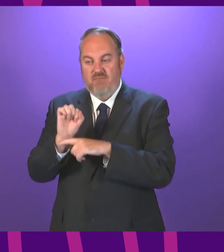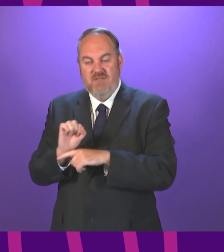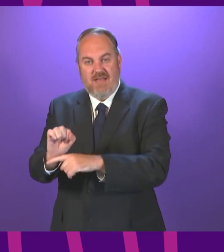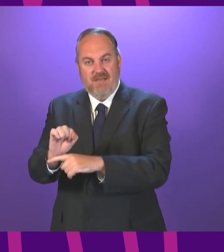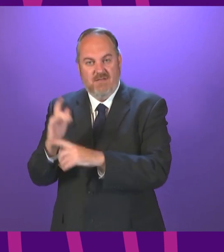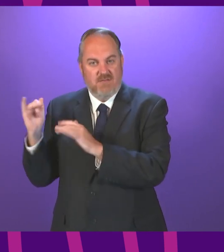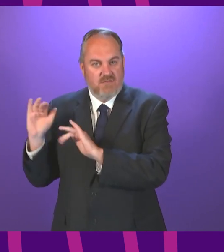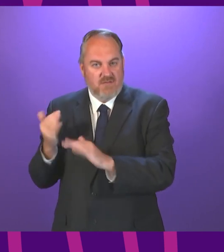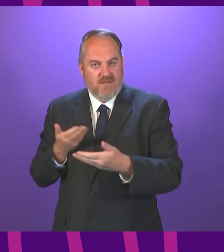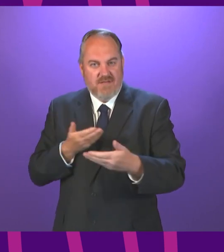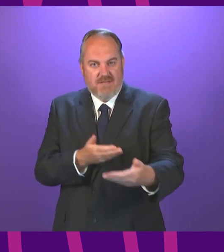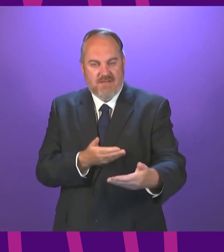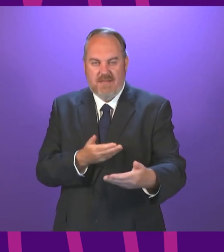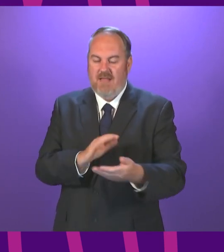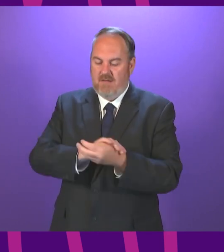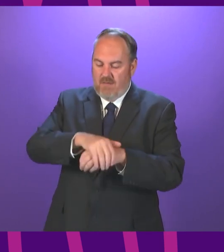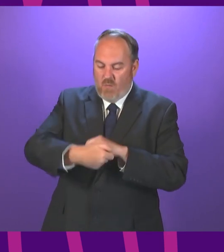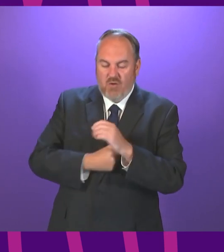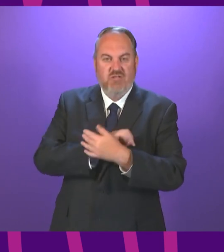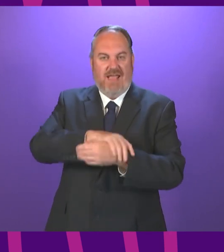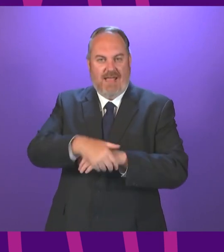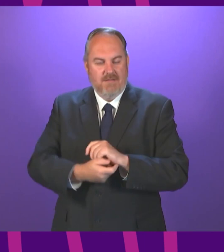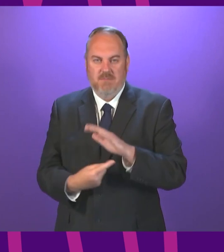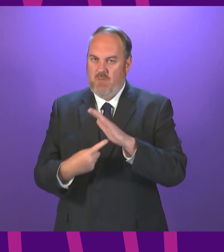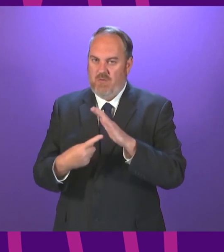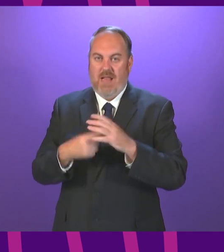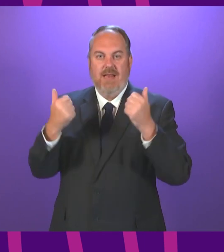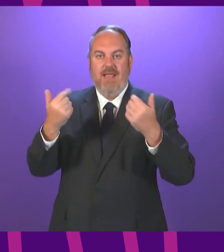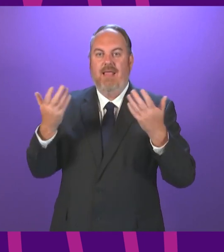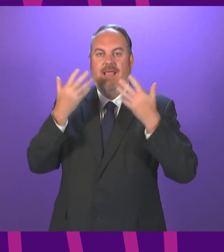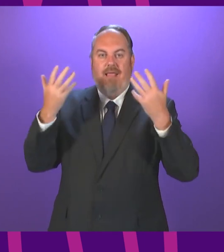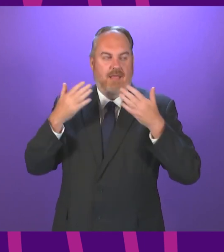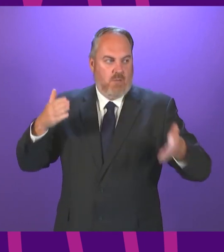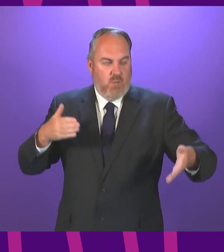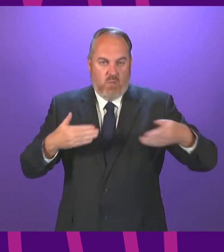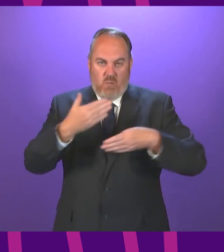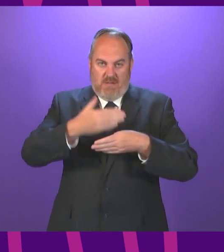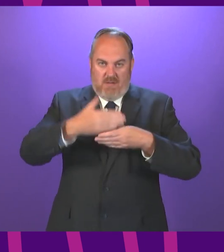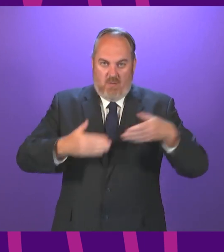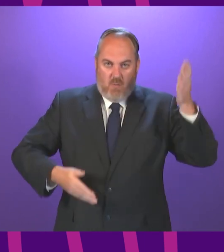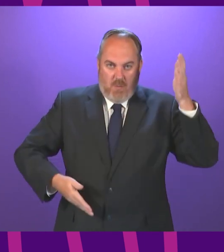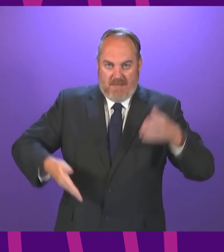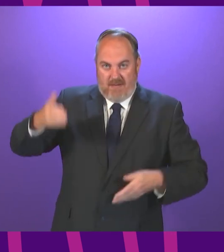good hygiene and ventilation. On mandating of mitigations such as face coverings, let me just